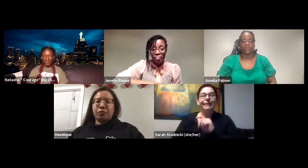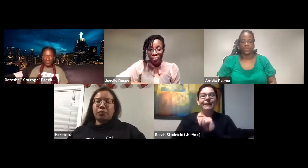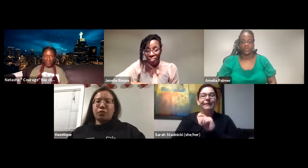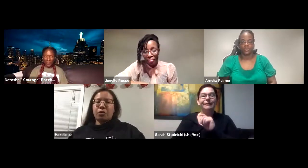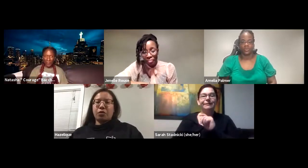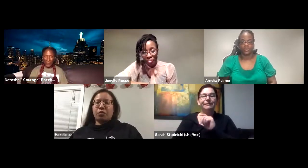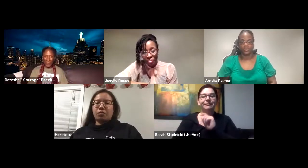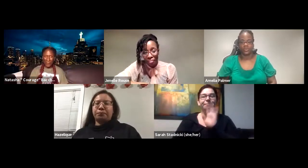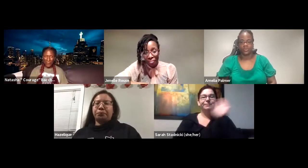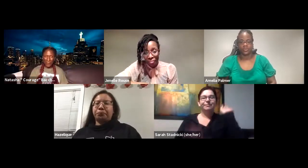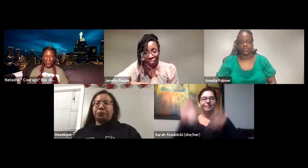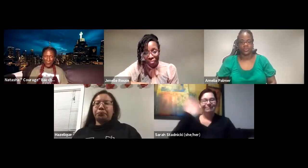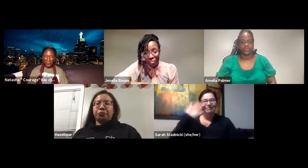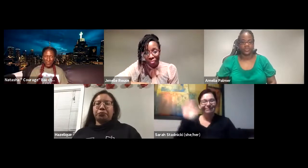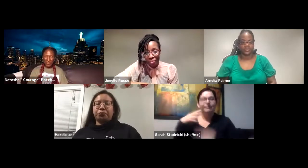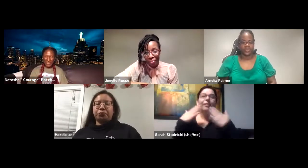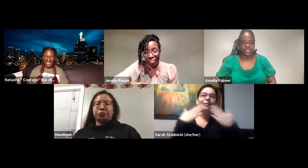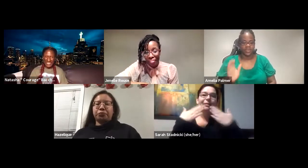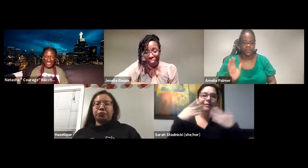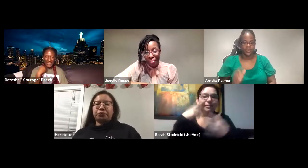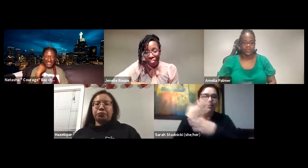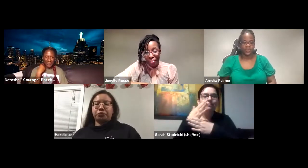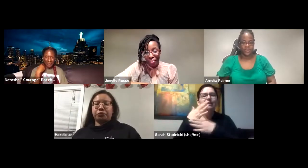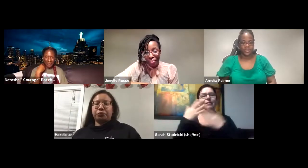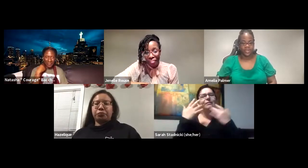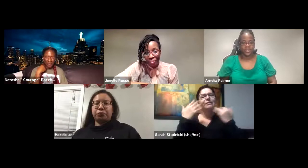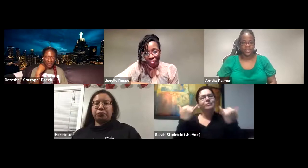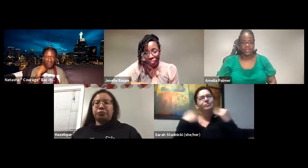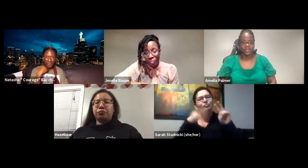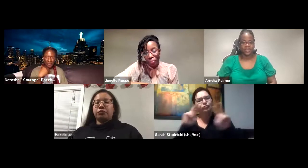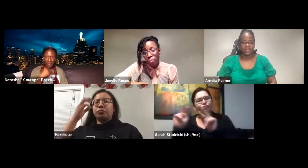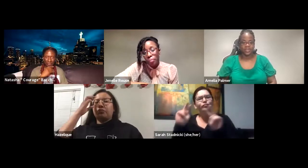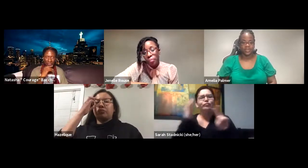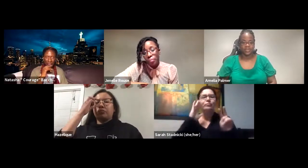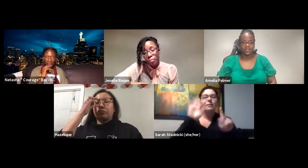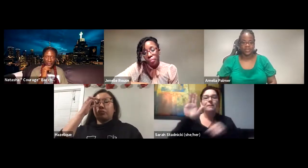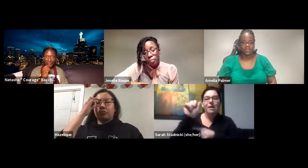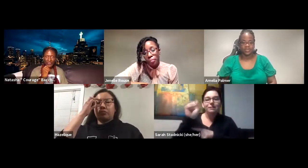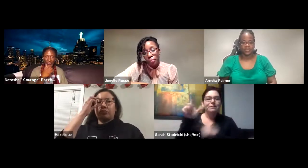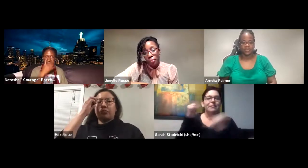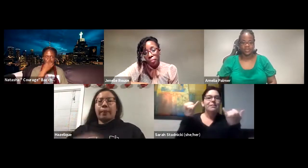yes hello everyone thank you so much for sharing. i've been watching